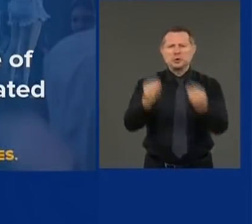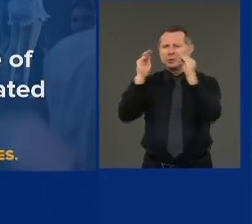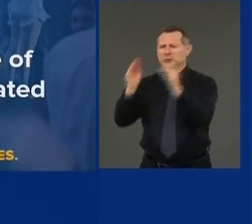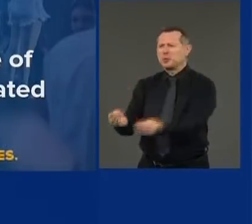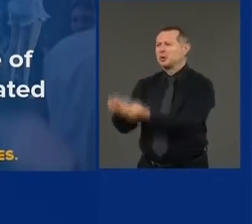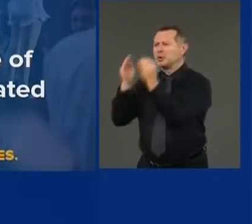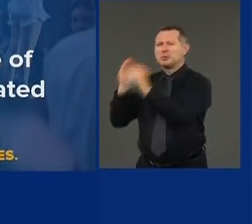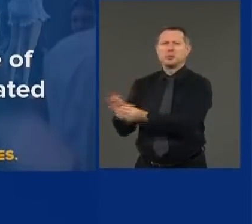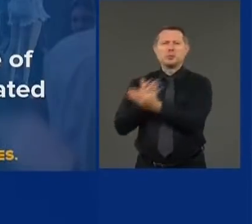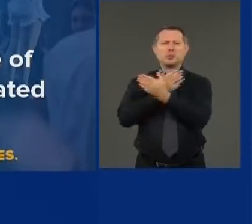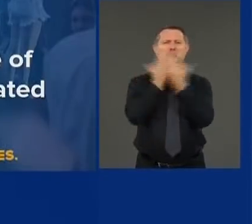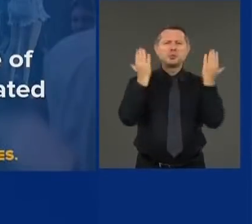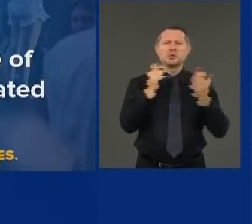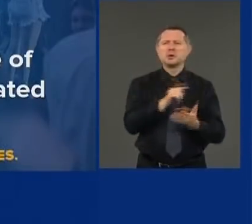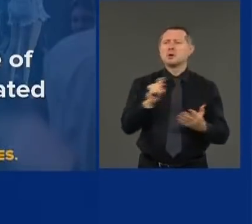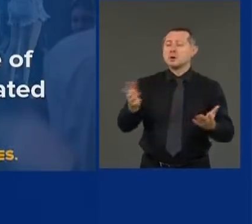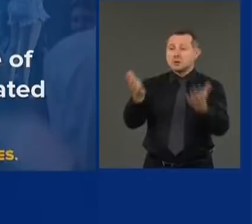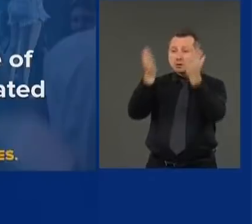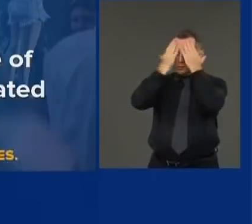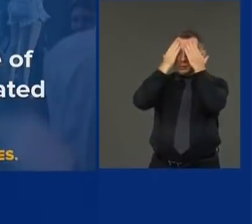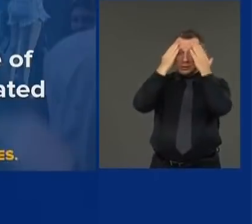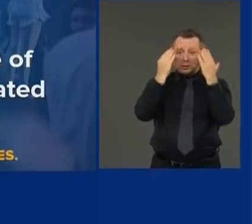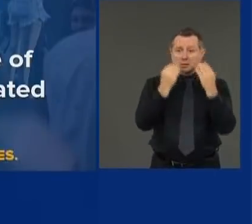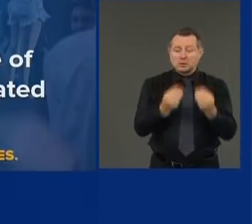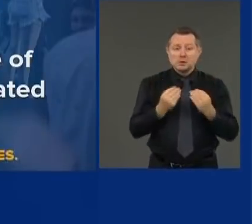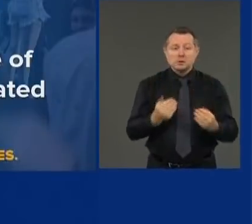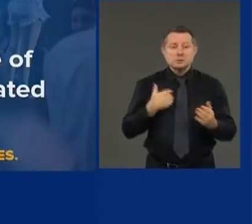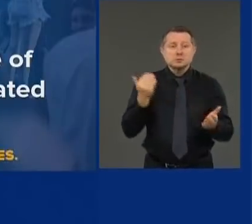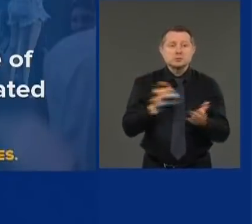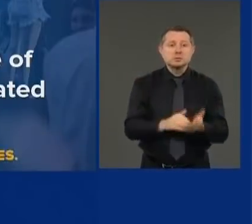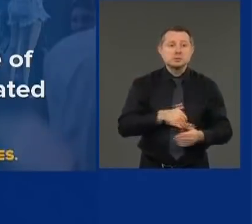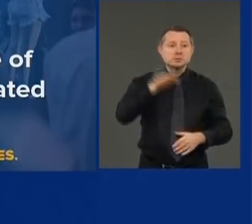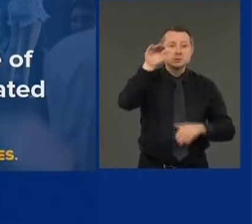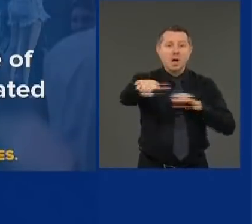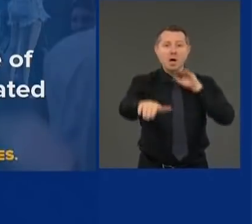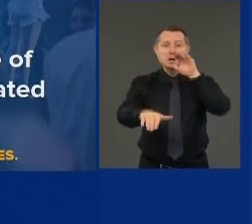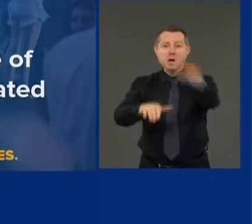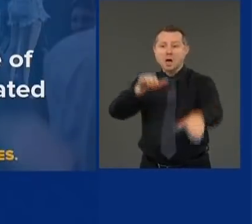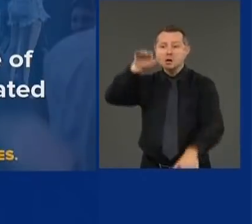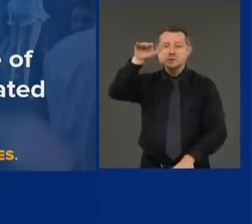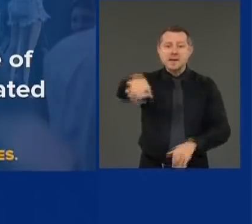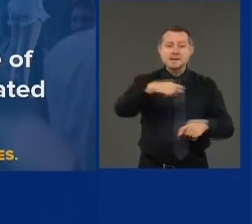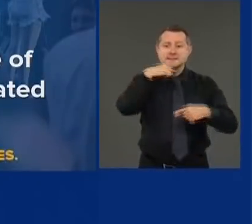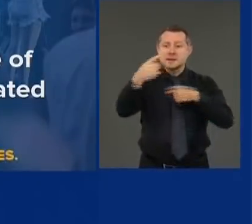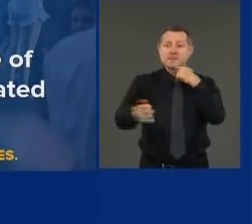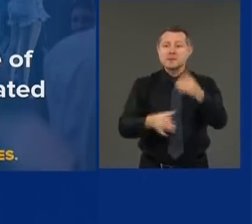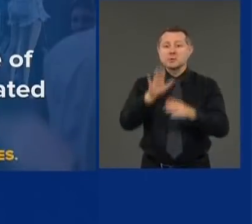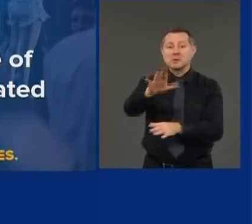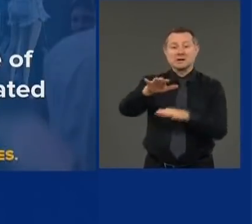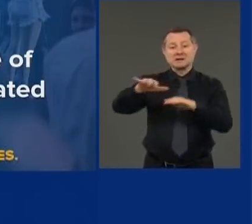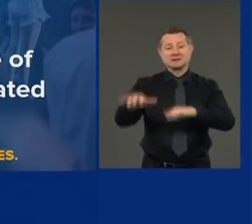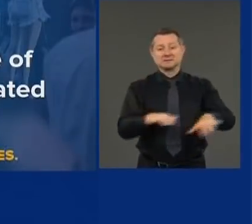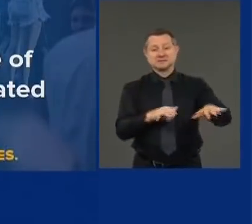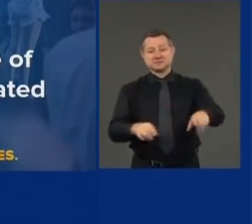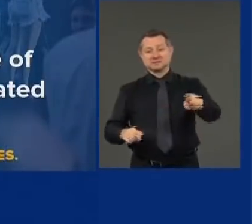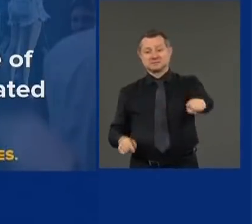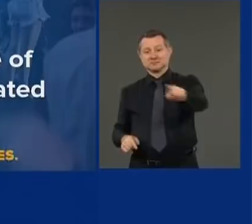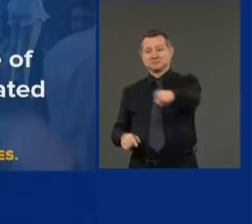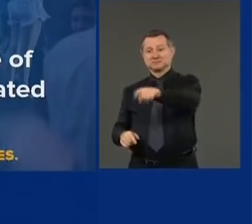THERE ARE REPORTS UPSTATE OF GATHERINGS WHERE PEOPLE AREN'T SOCIALLY DISTANCED AND PEOPLE WEREN'T WEARING MASKS.